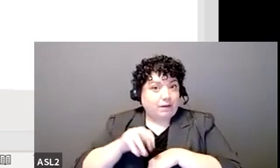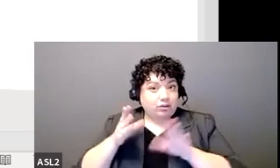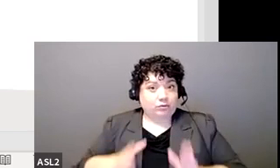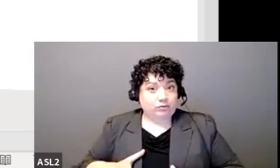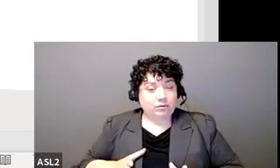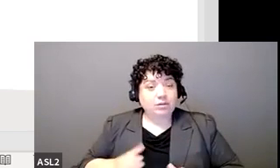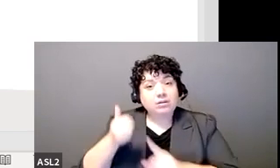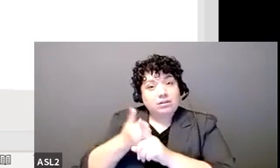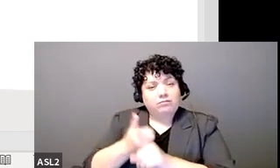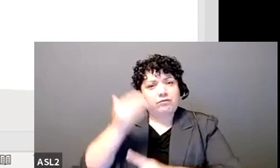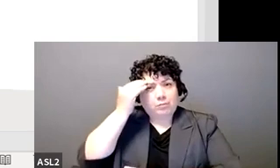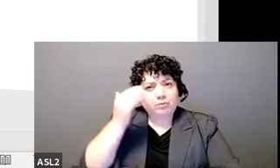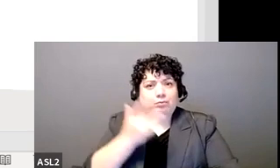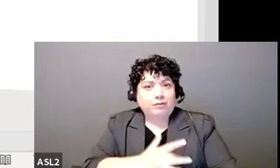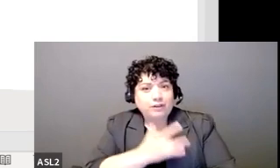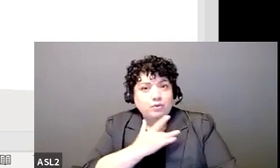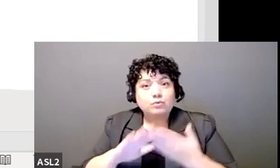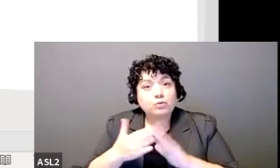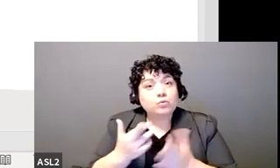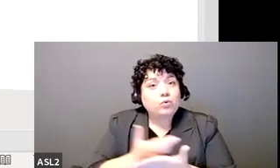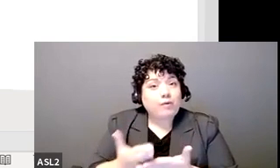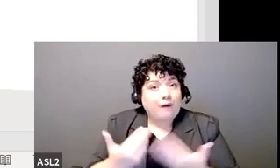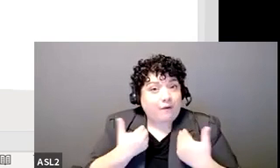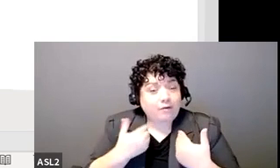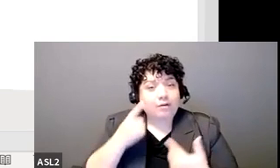with provincial and community resources and services for children with special needs